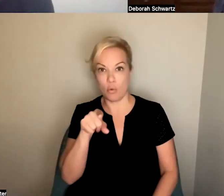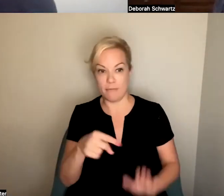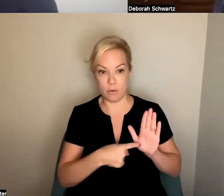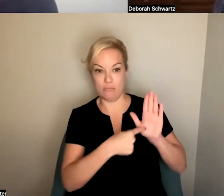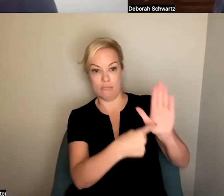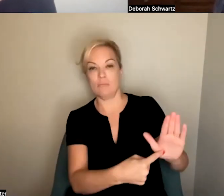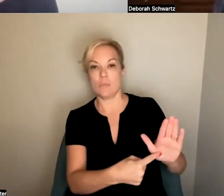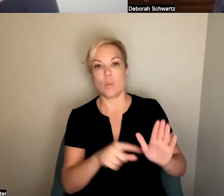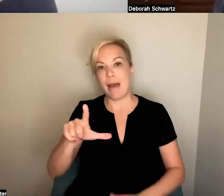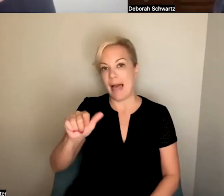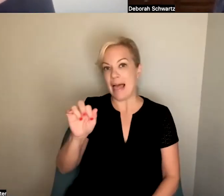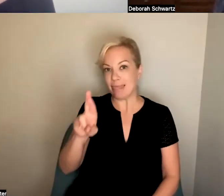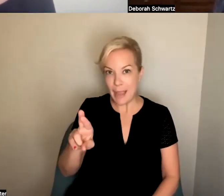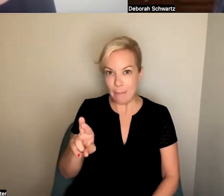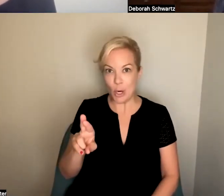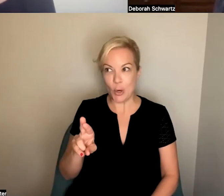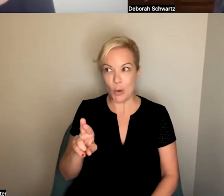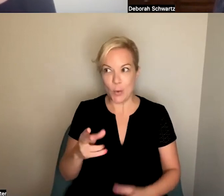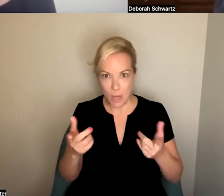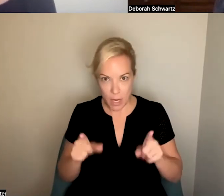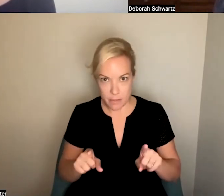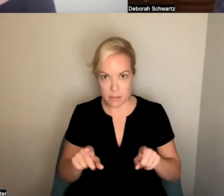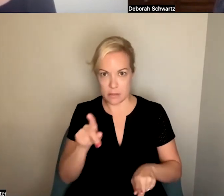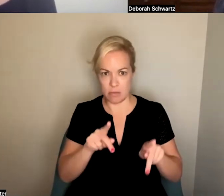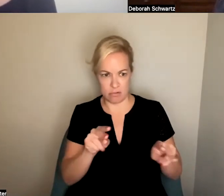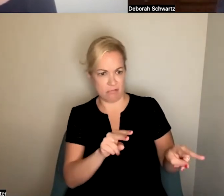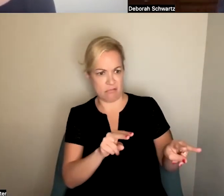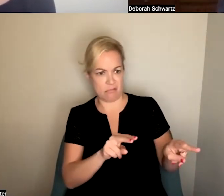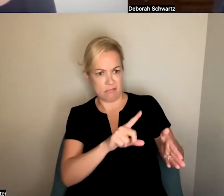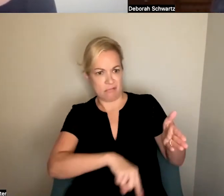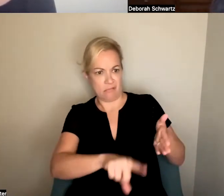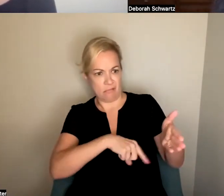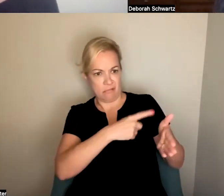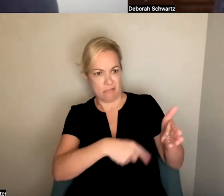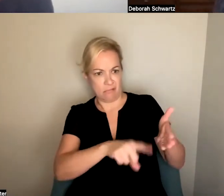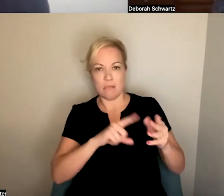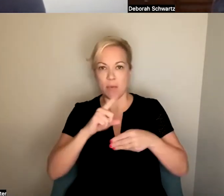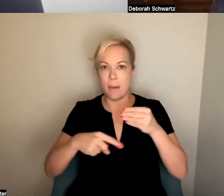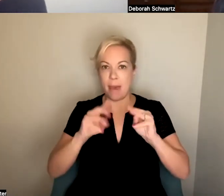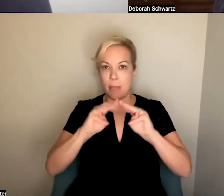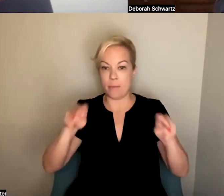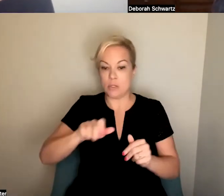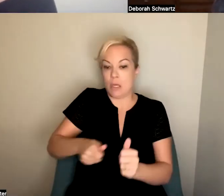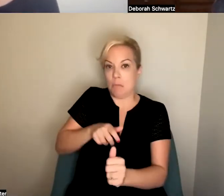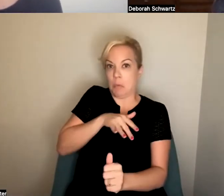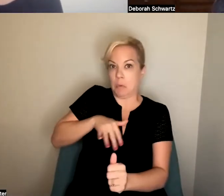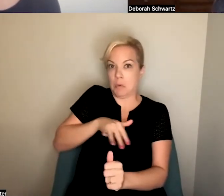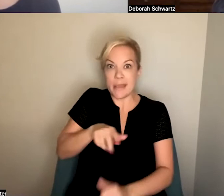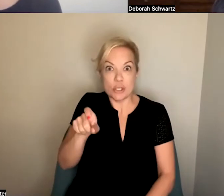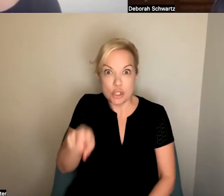as a museum, that's going to expose you to more scrutiny about your internal labor processes, as it should. But I think that's something,